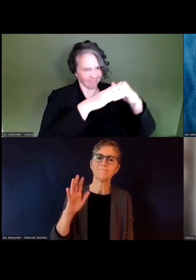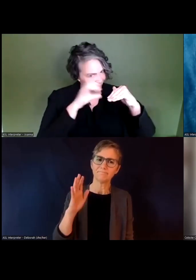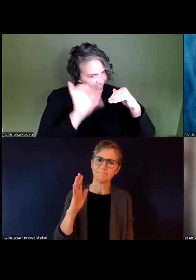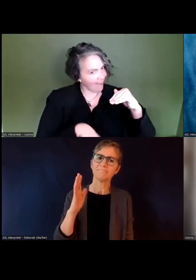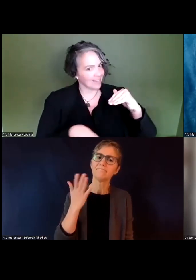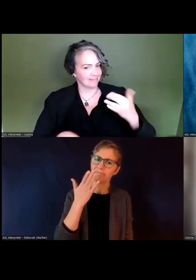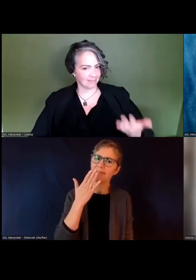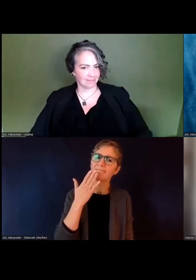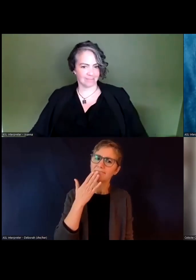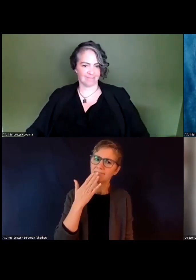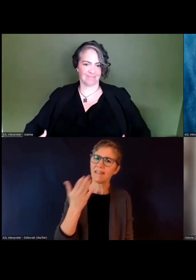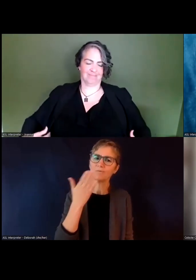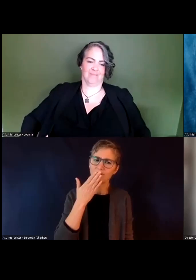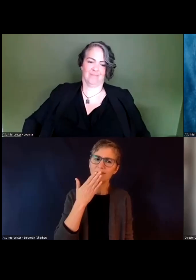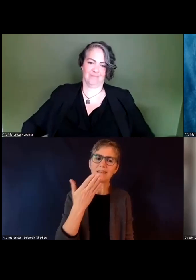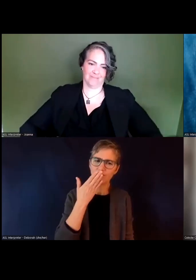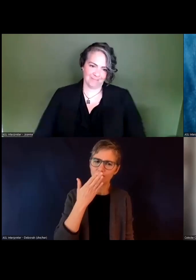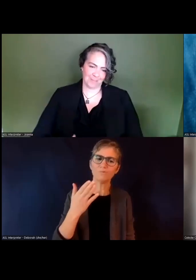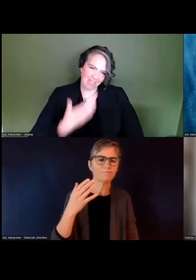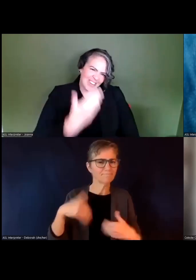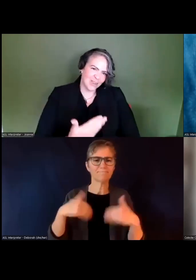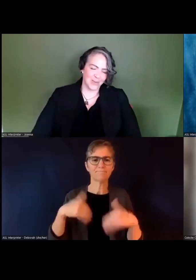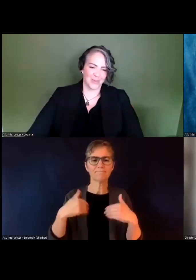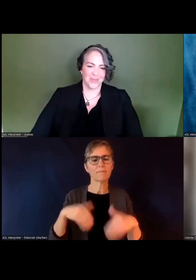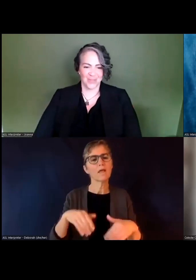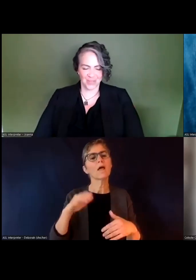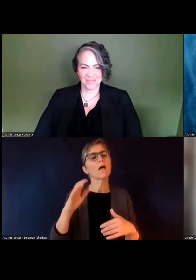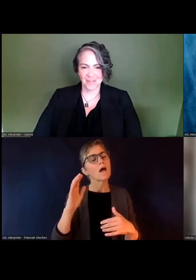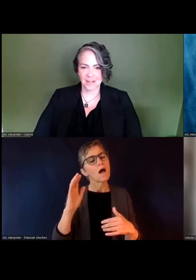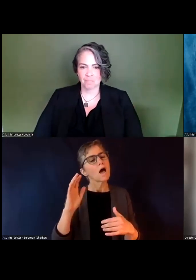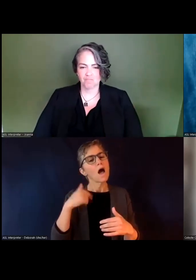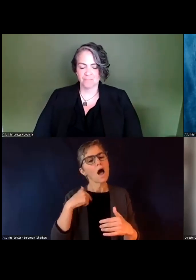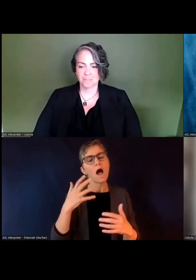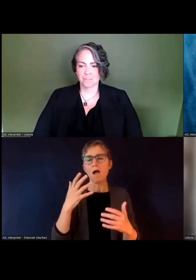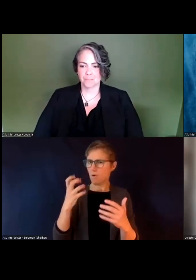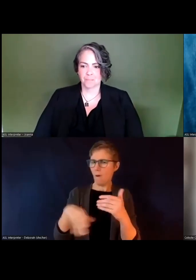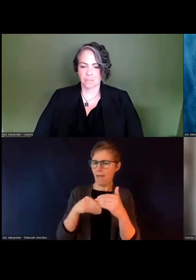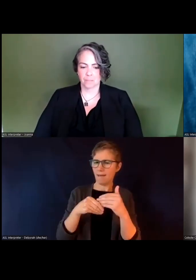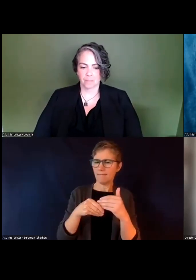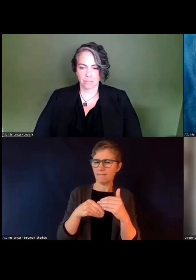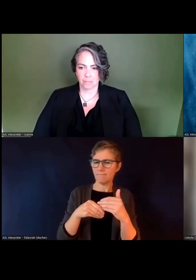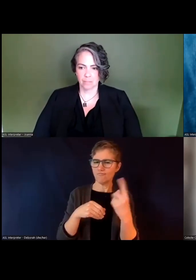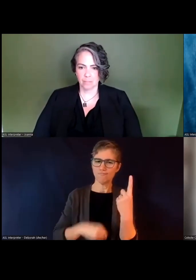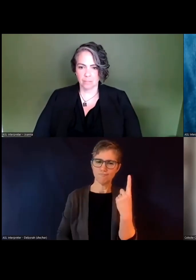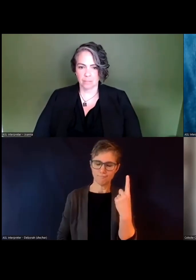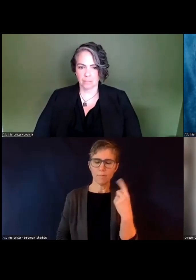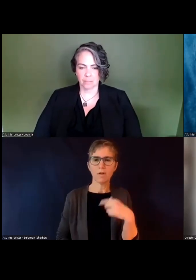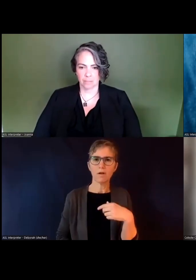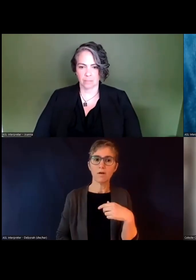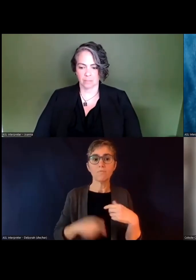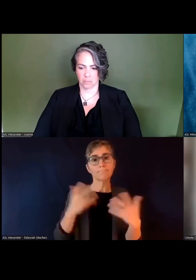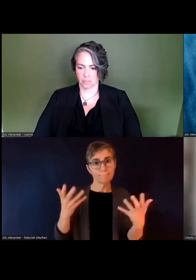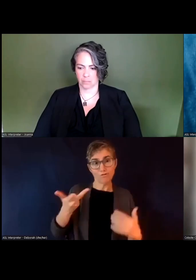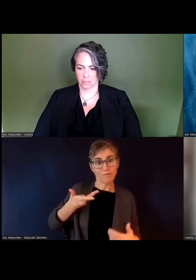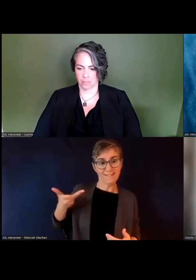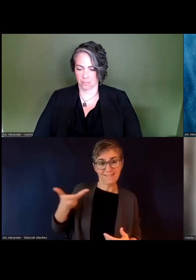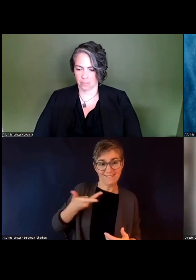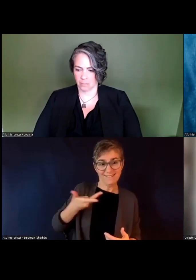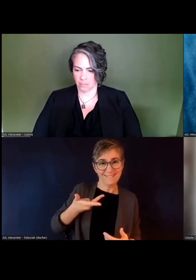And you know, I would only add, that, well, the three of us - we are all in